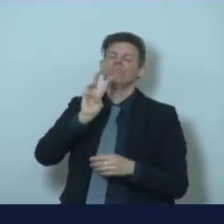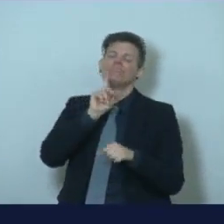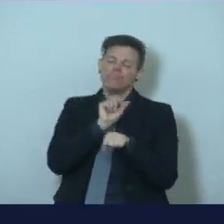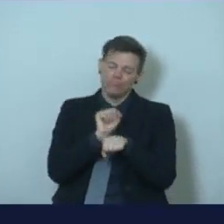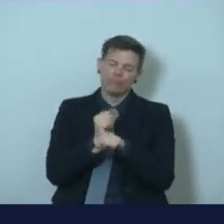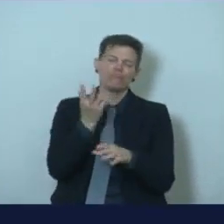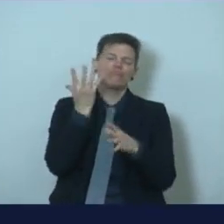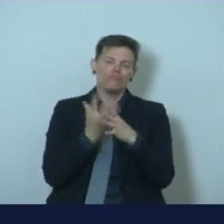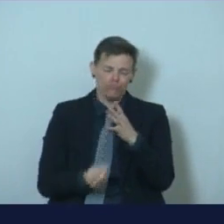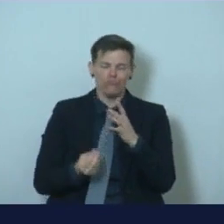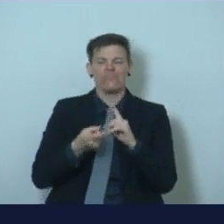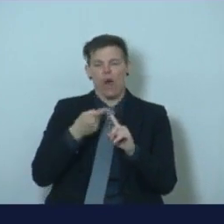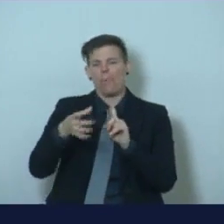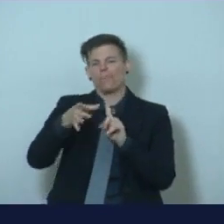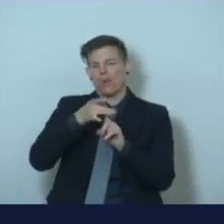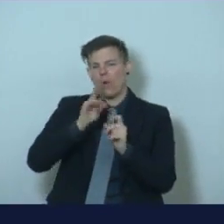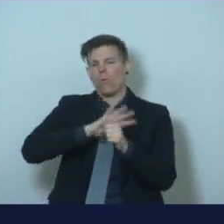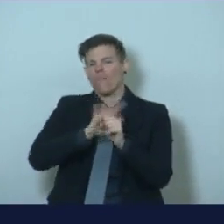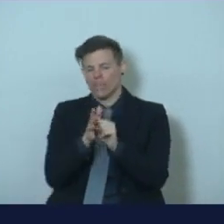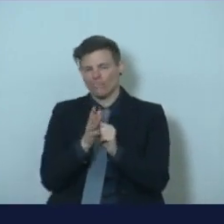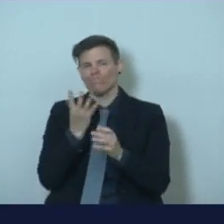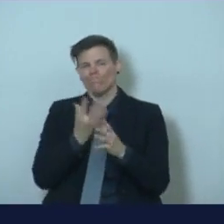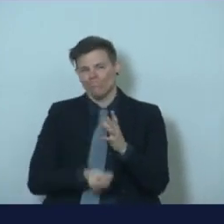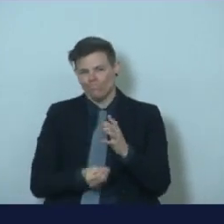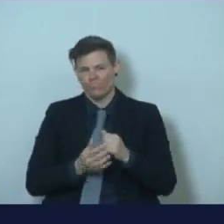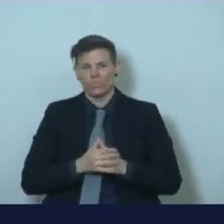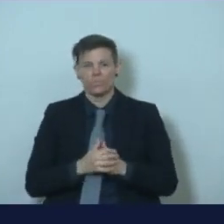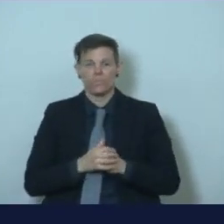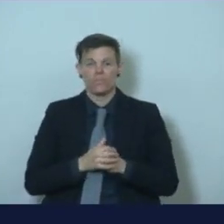TODAY, WE ARE ANNOUNCIN SIX NEW DEATHS AND AGAIN.